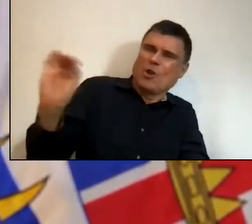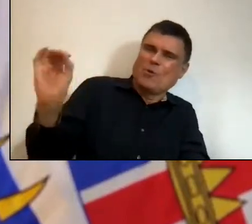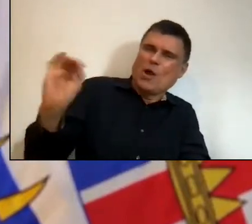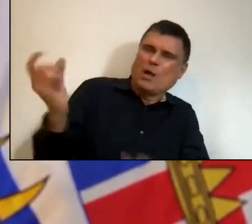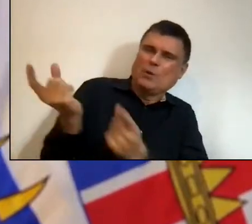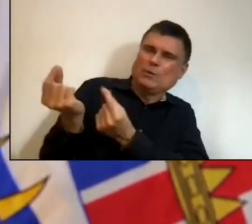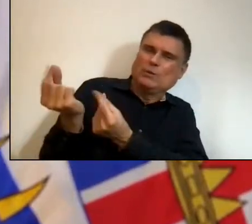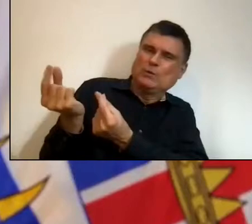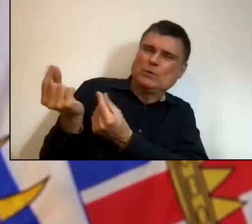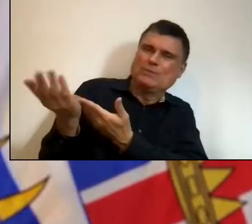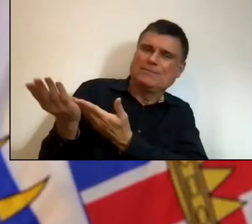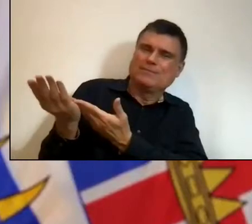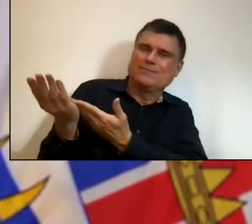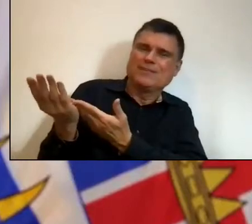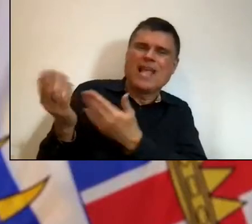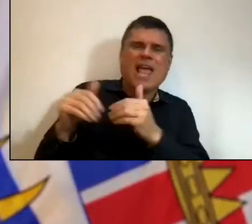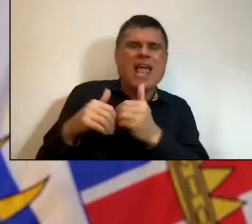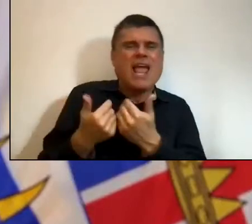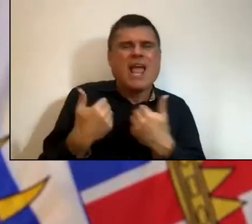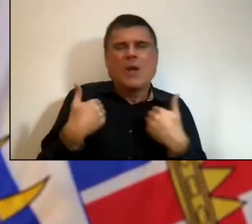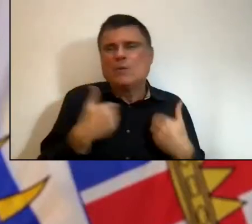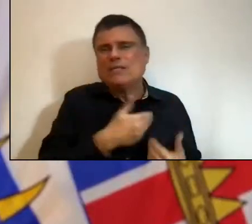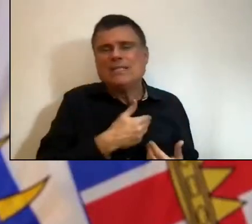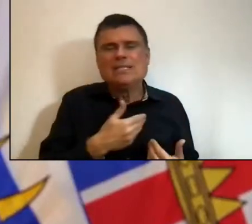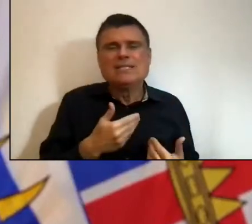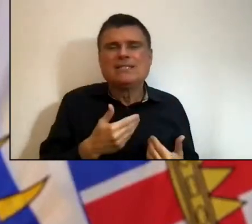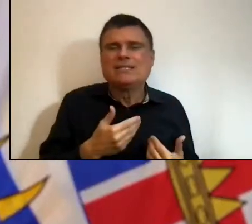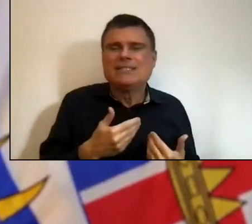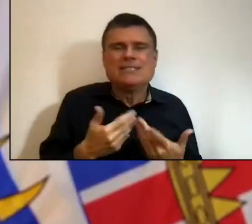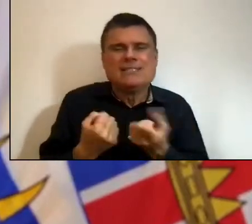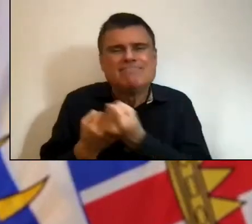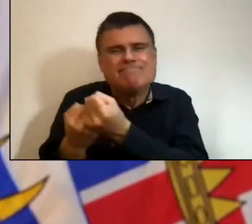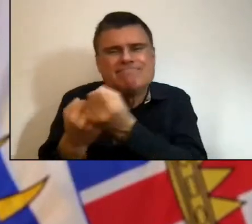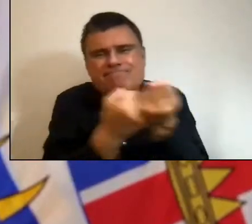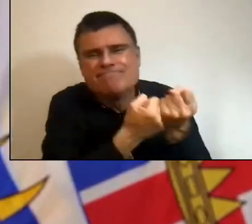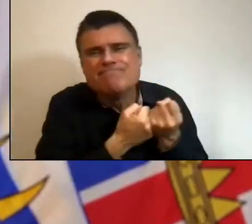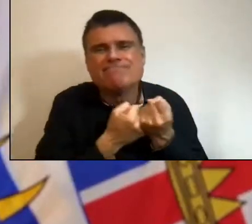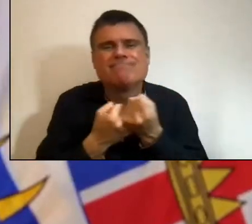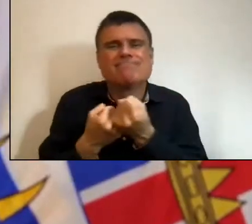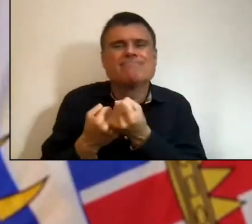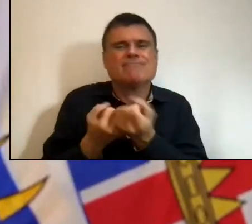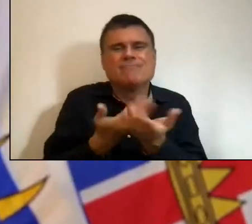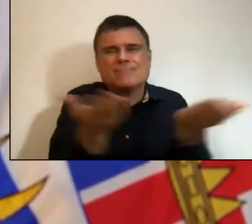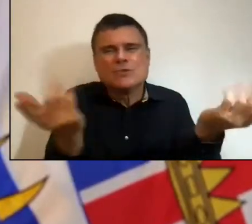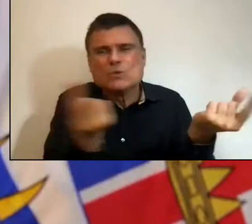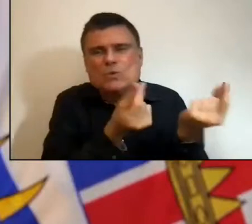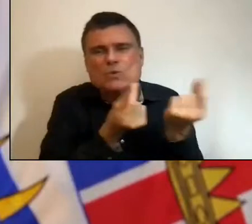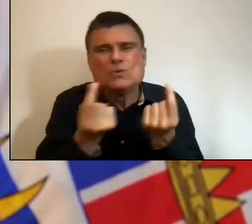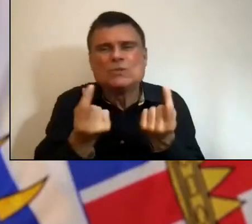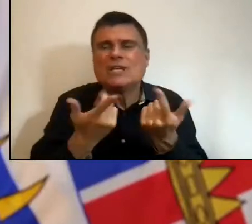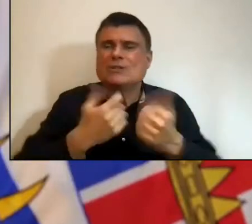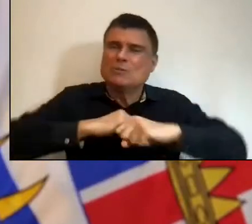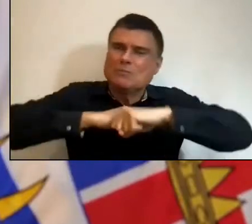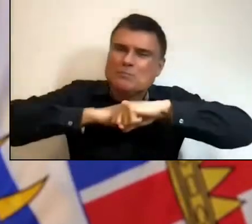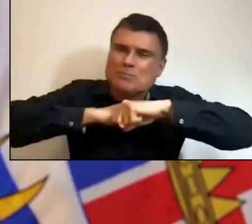helping people find things to do that can protect themselves knowing that we need to have control within our own